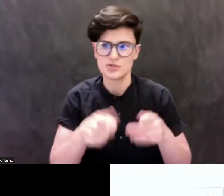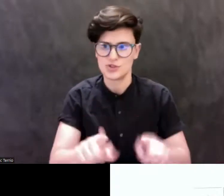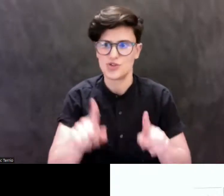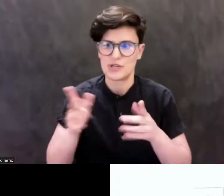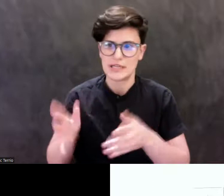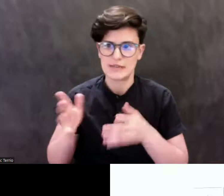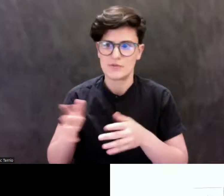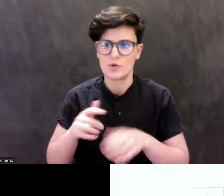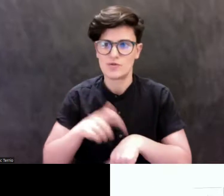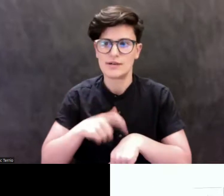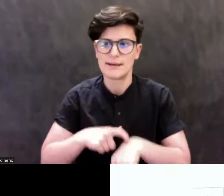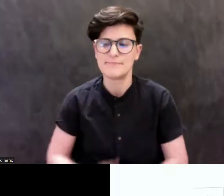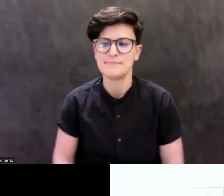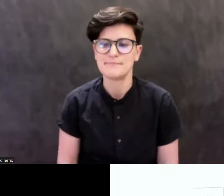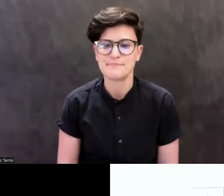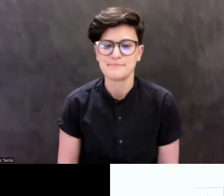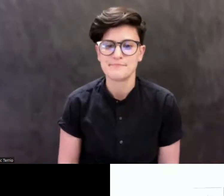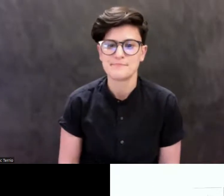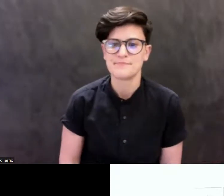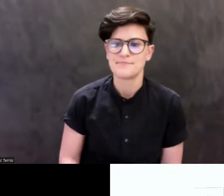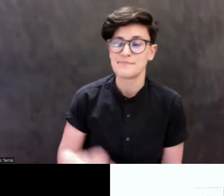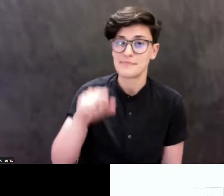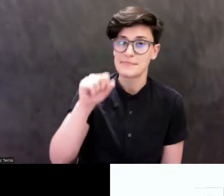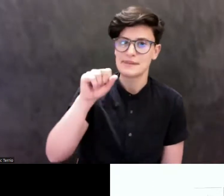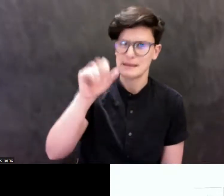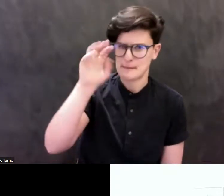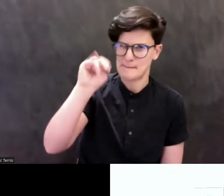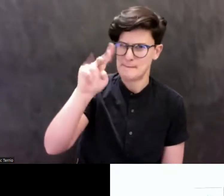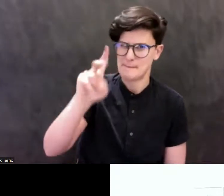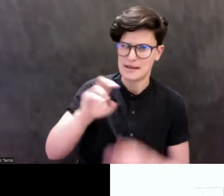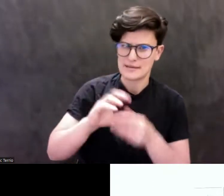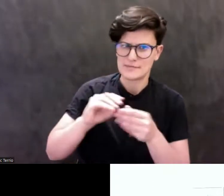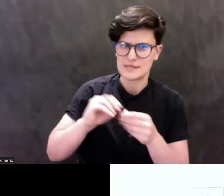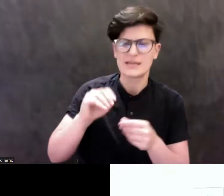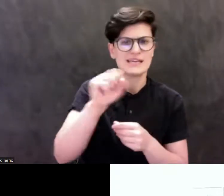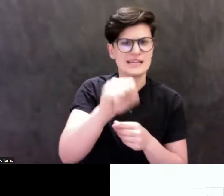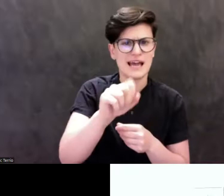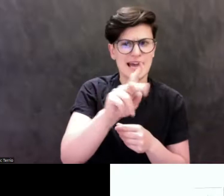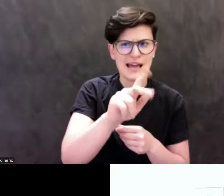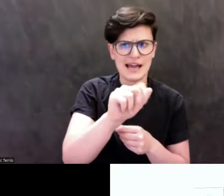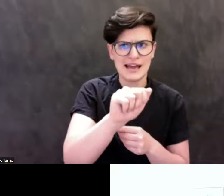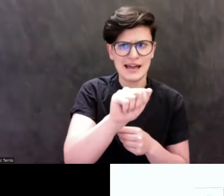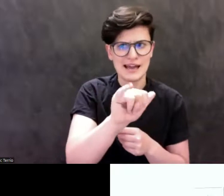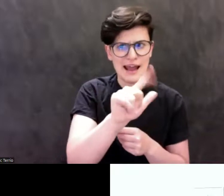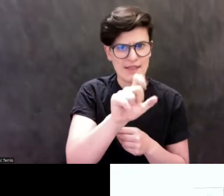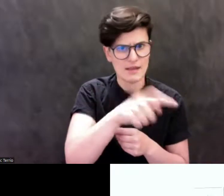Can you look at the chat box and go through some of the questions.